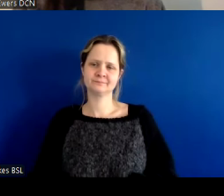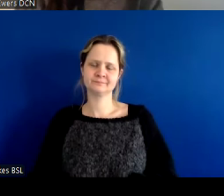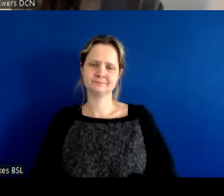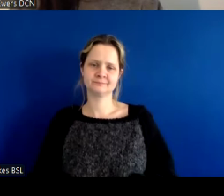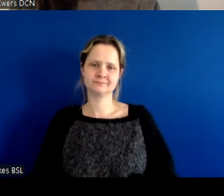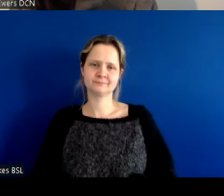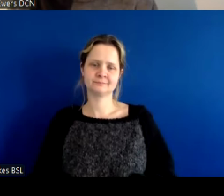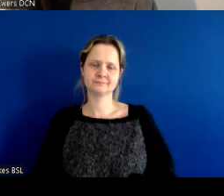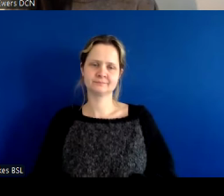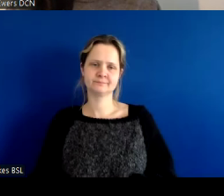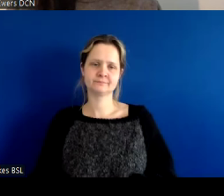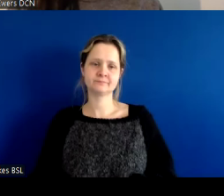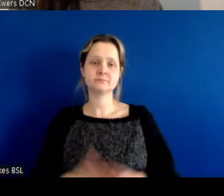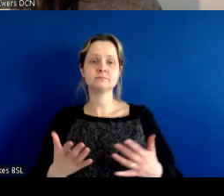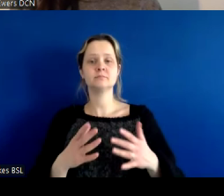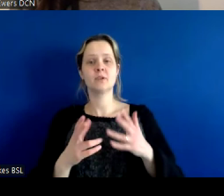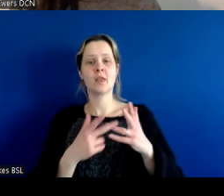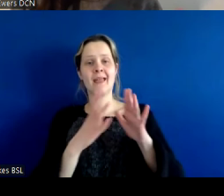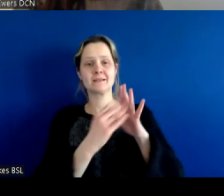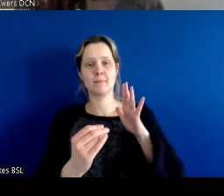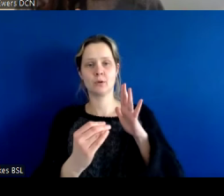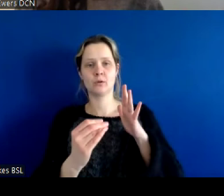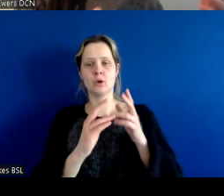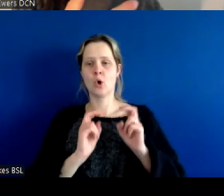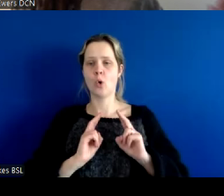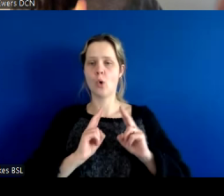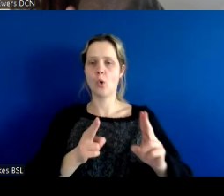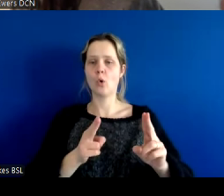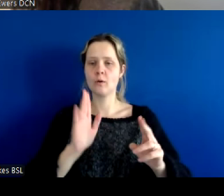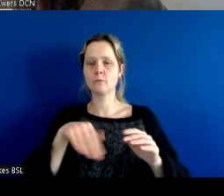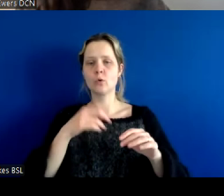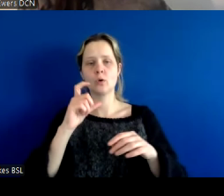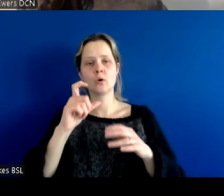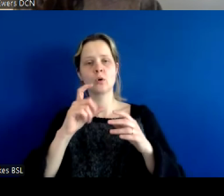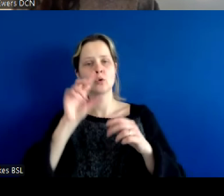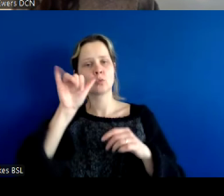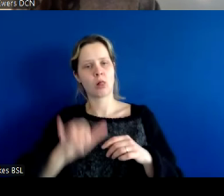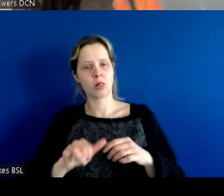I've got another one from Hall for Cornwall. This is another automated email.